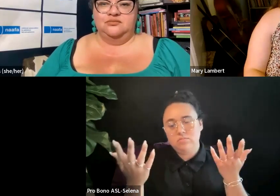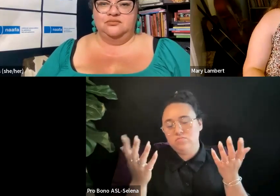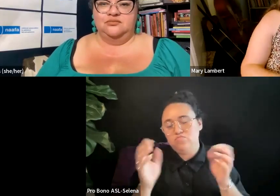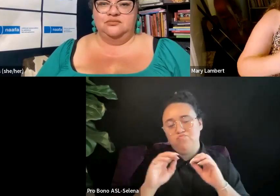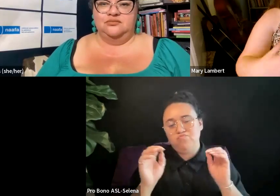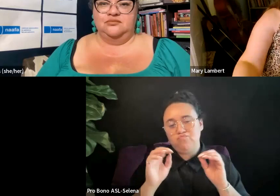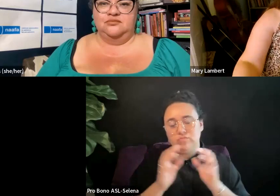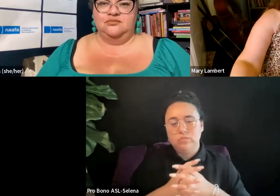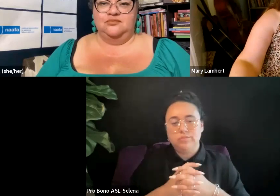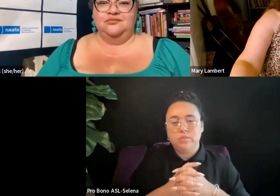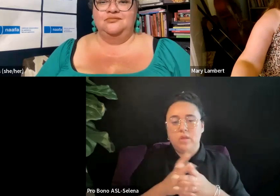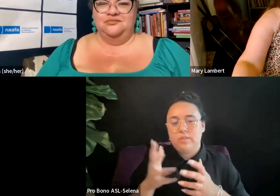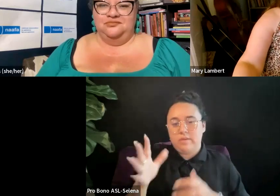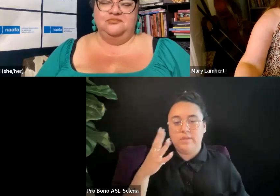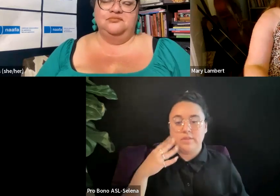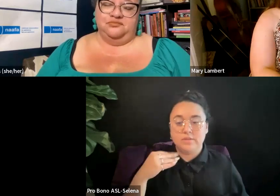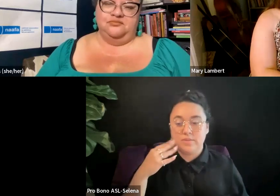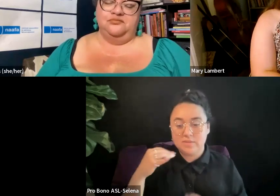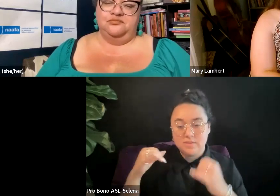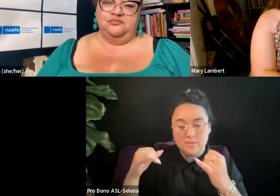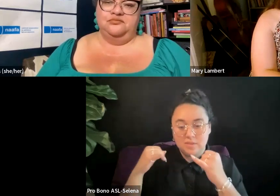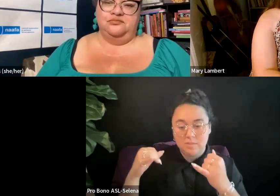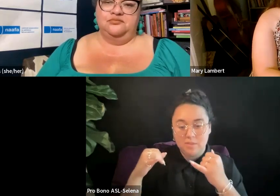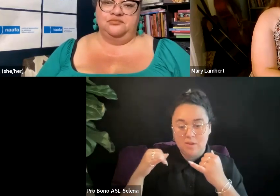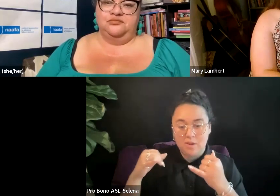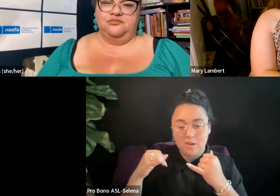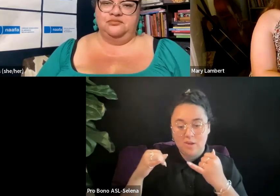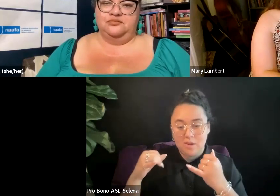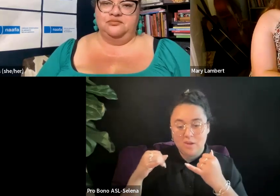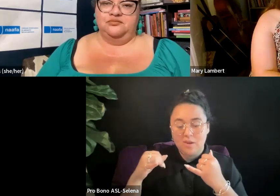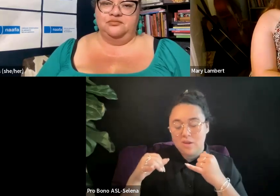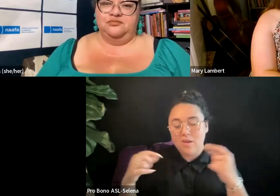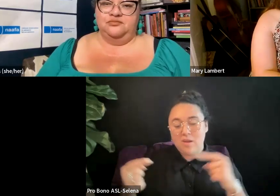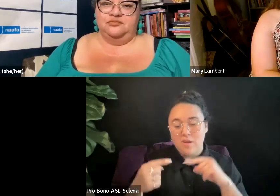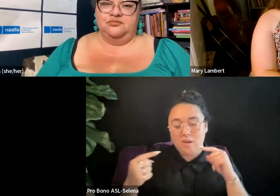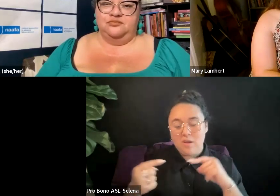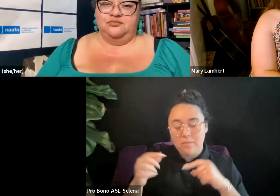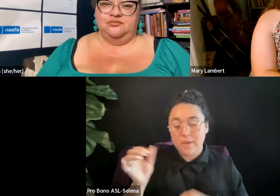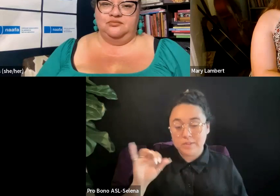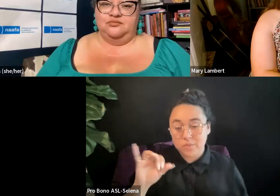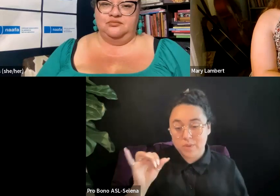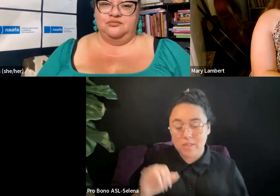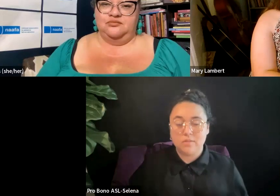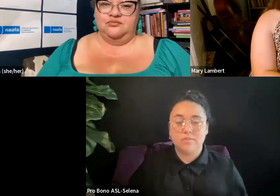they have experienced such similar things as well. So I feel like it is like a kind of community.